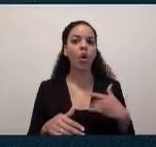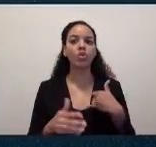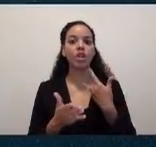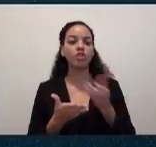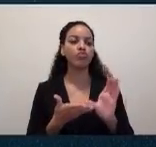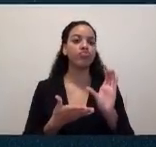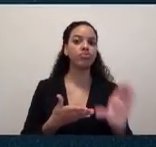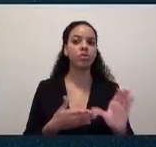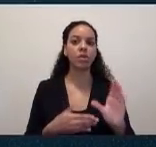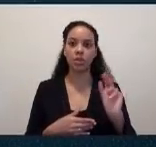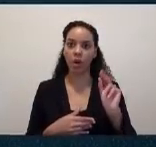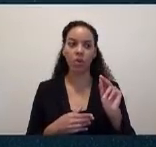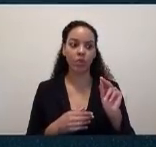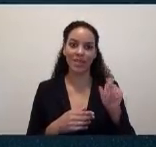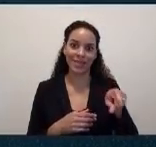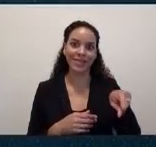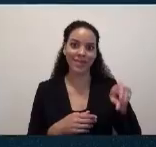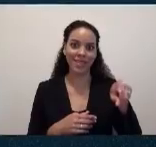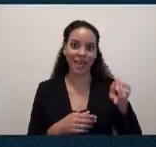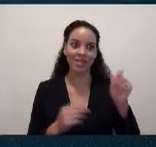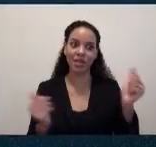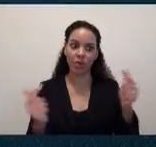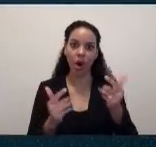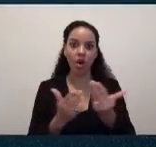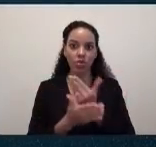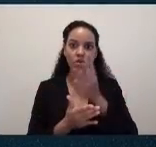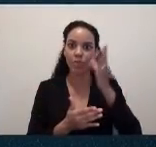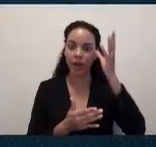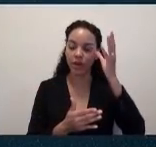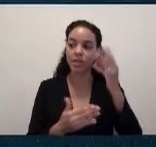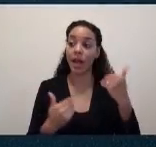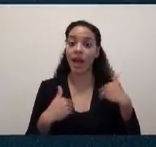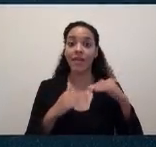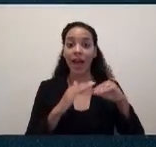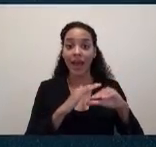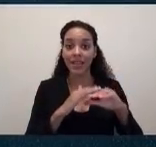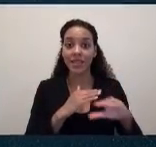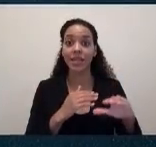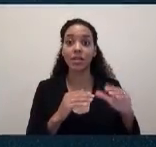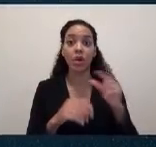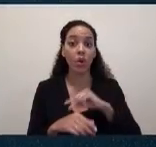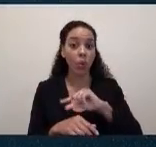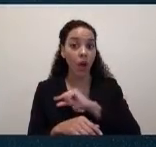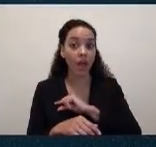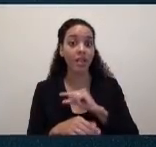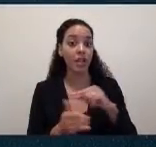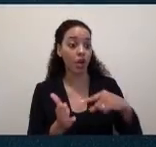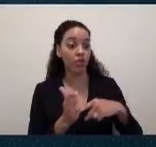And making sure that every parent has access to quality, affordable childcare is not only good for the kids,